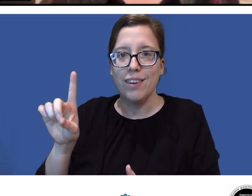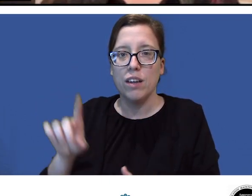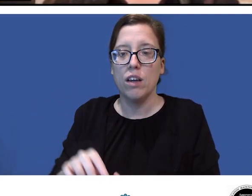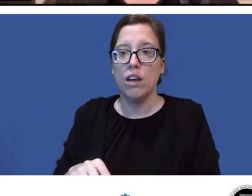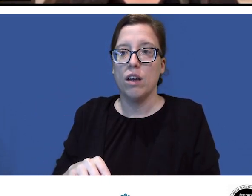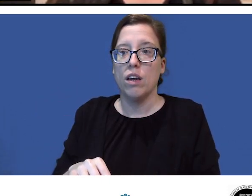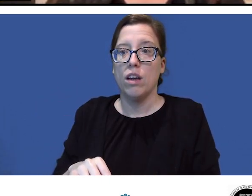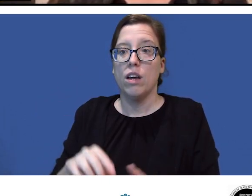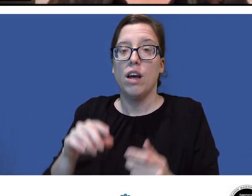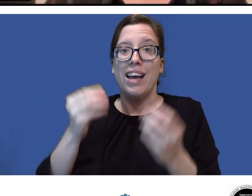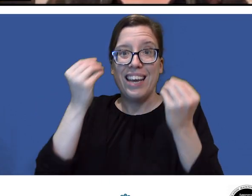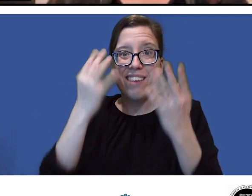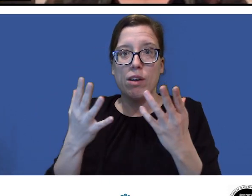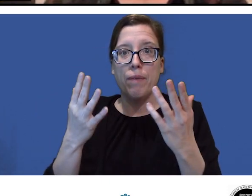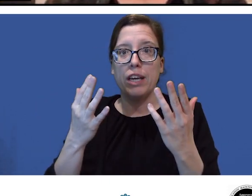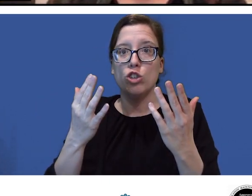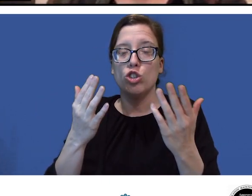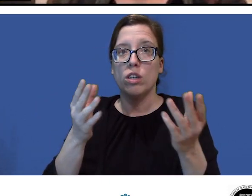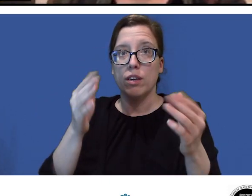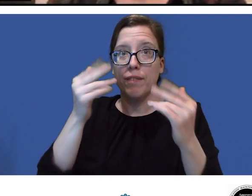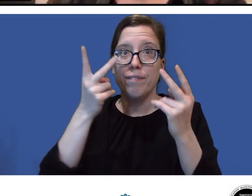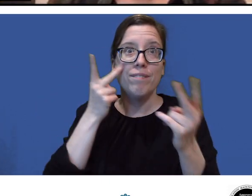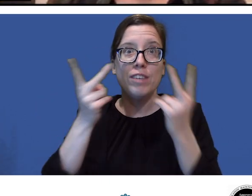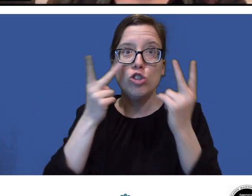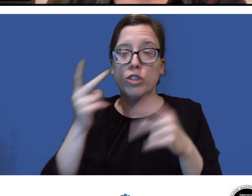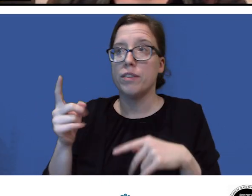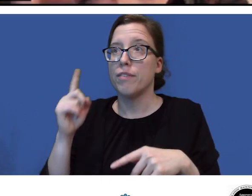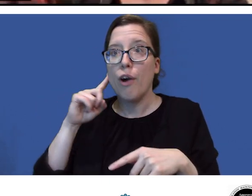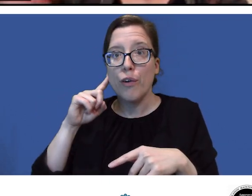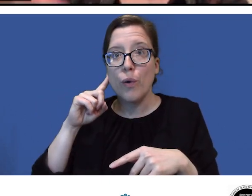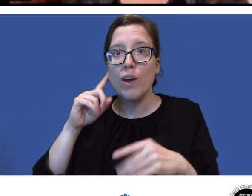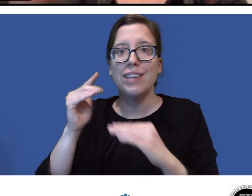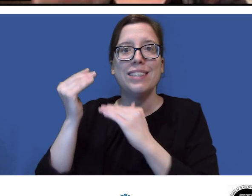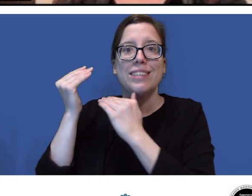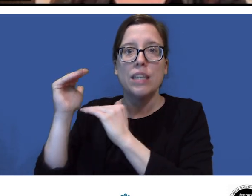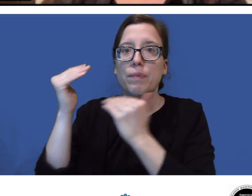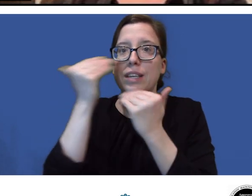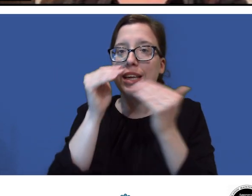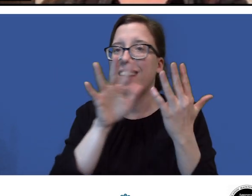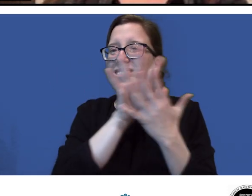so their perception of the world is distorted from yours and from mine.